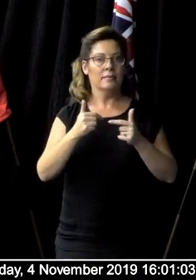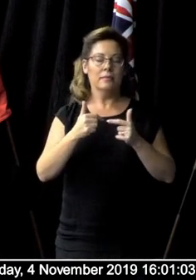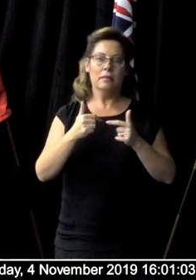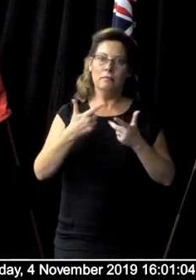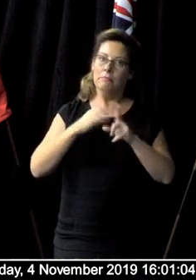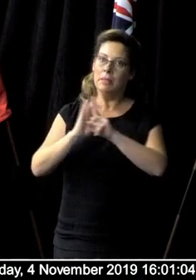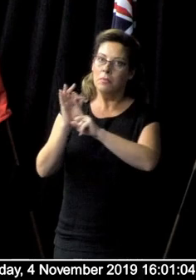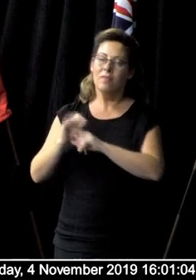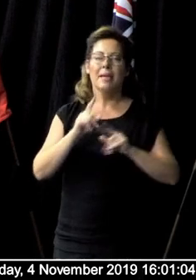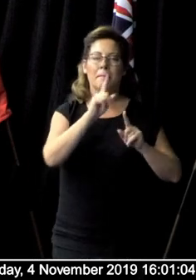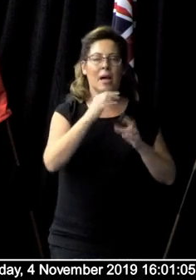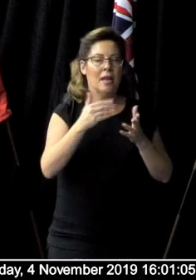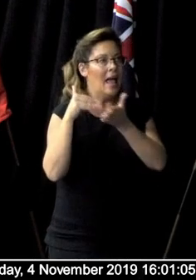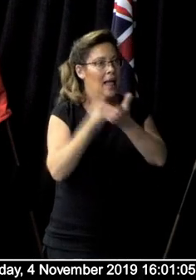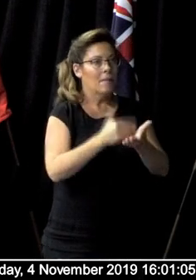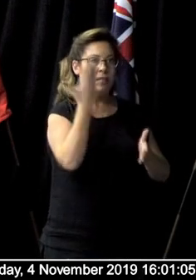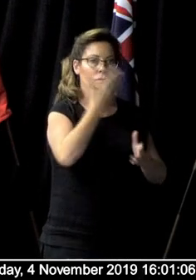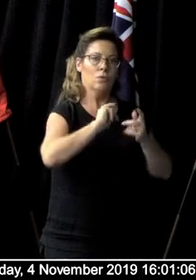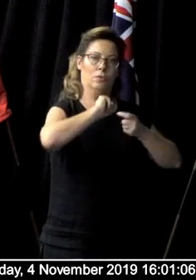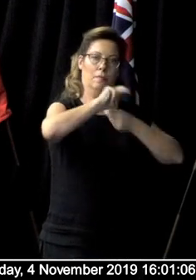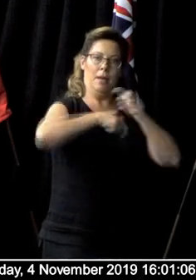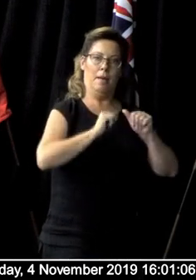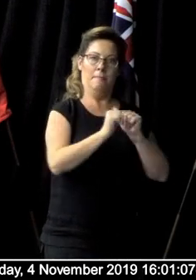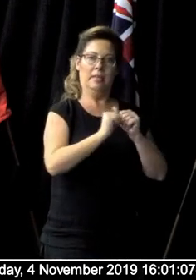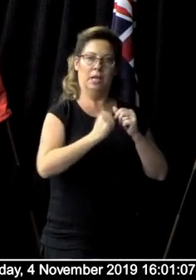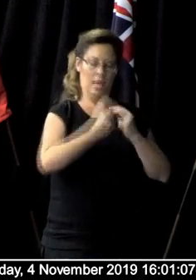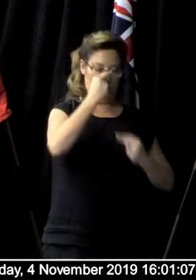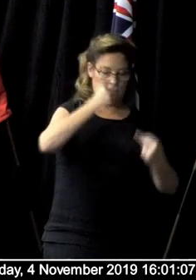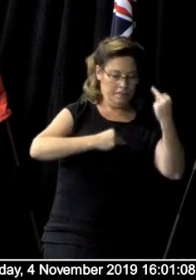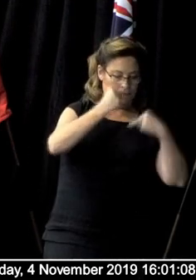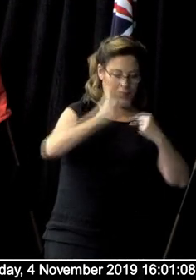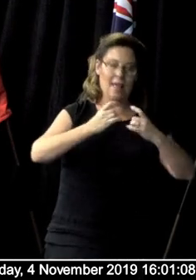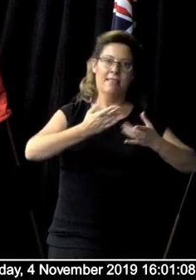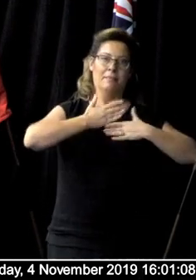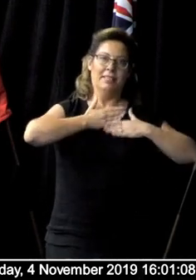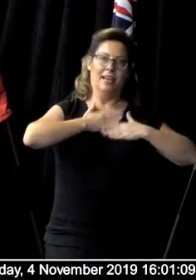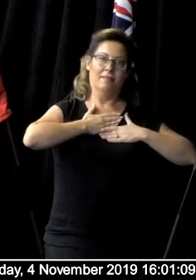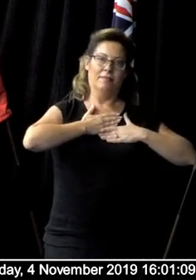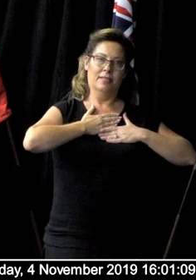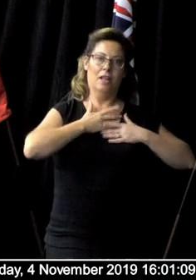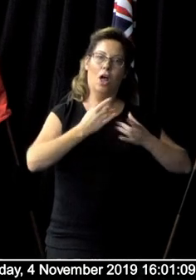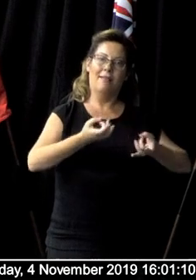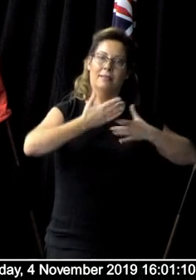performance. But I would particularly like to see input into those processes from the